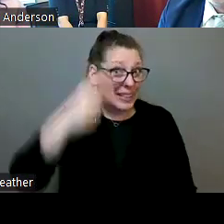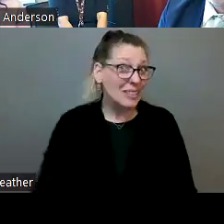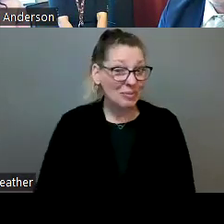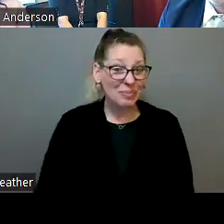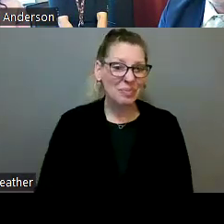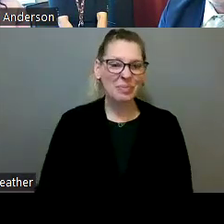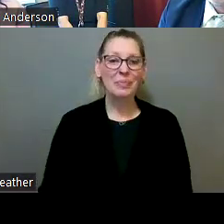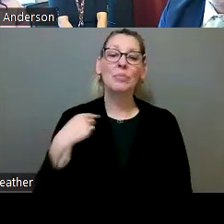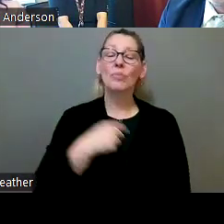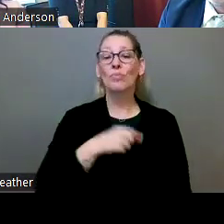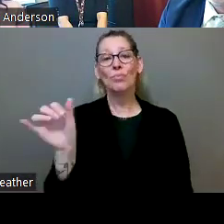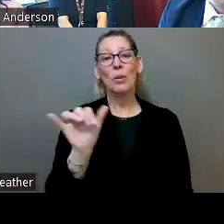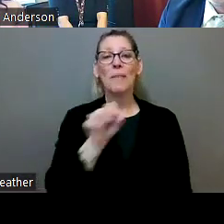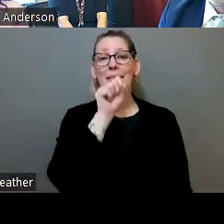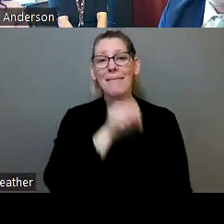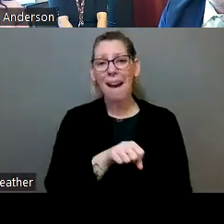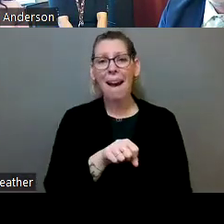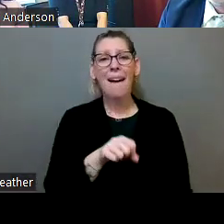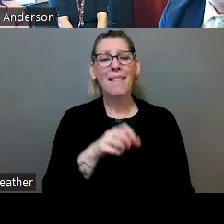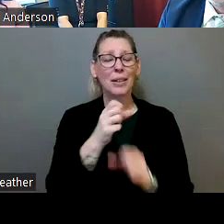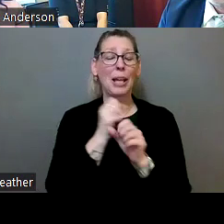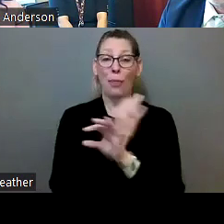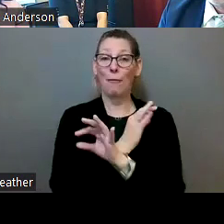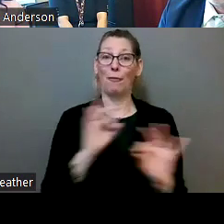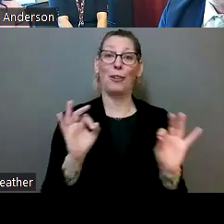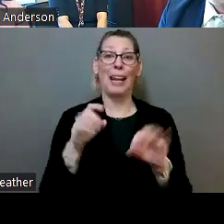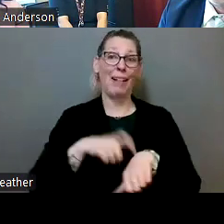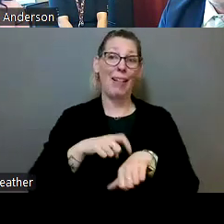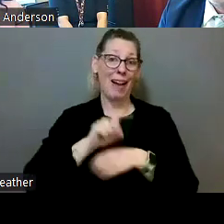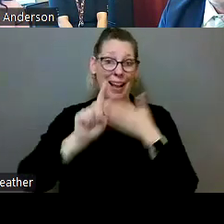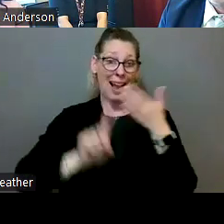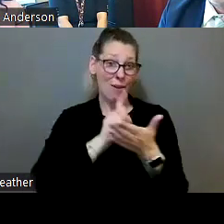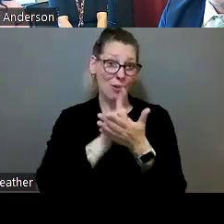um we'd also love for you to get those free clock hours for joining us um so if